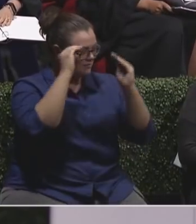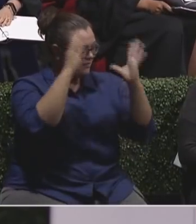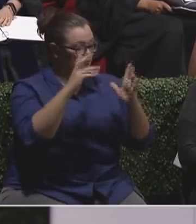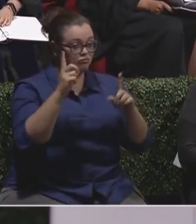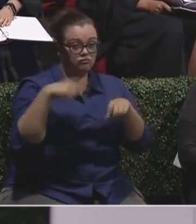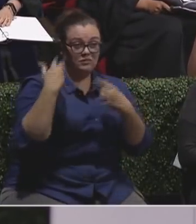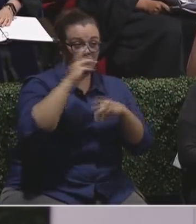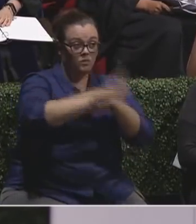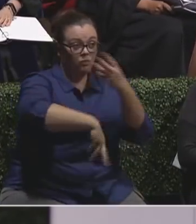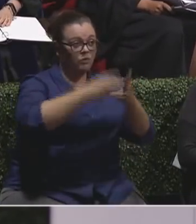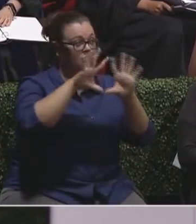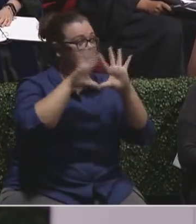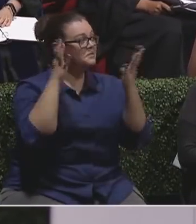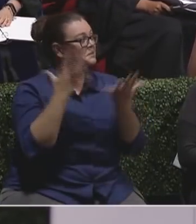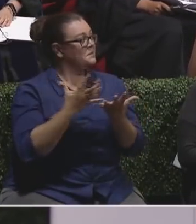ANA PONCE ONE OF THE SEVEN MOST POWERFUL EDUCATORS IN THE WORLD.